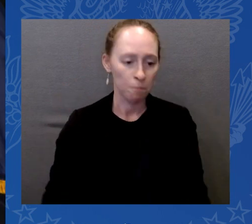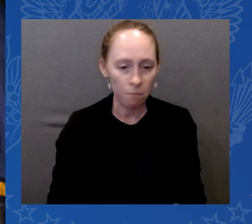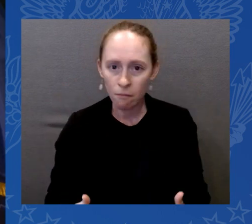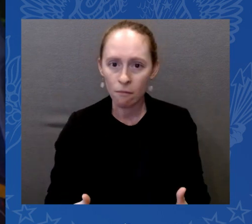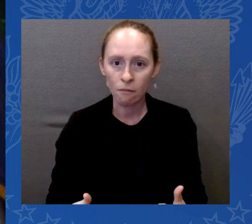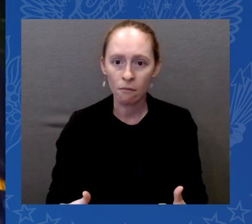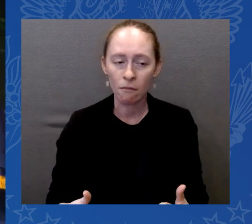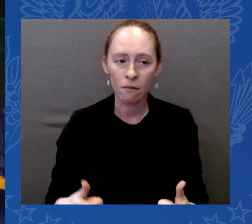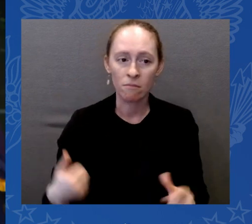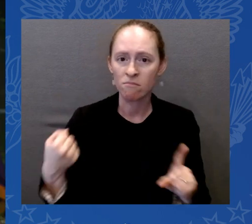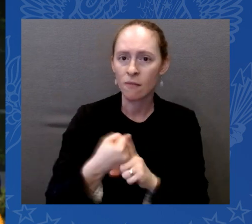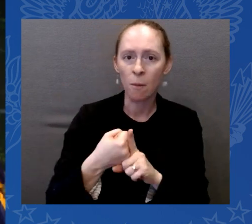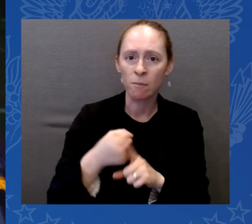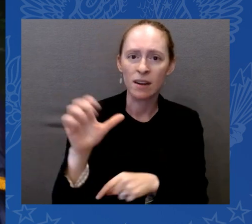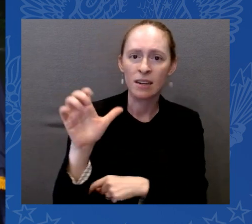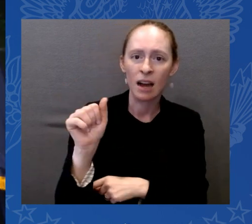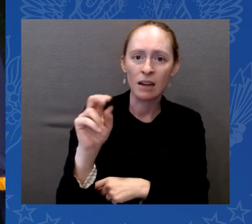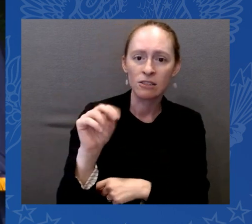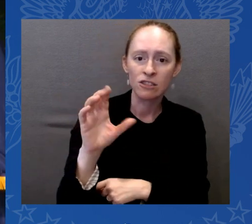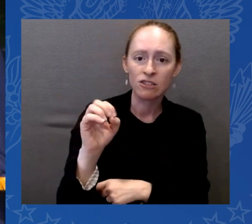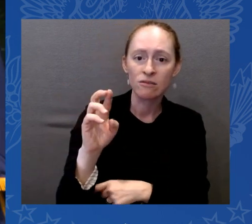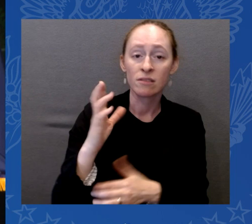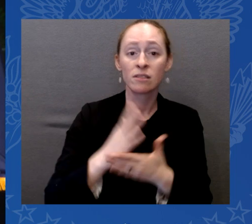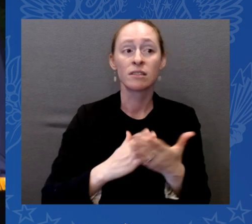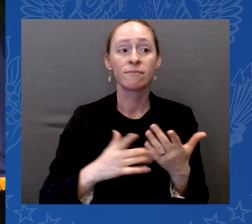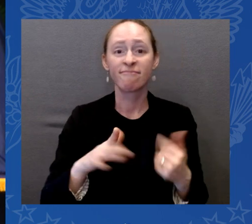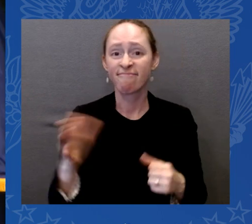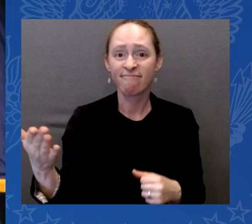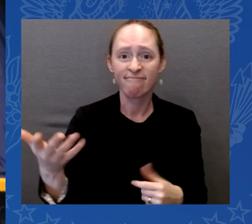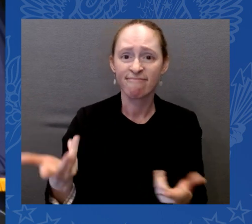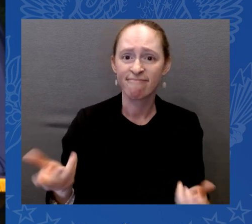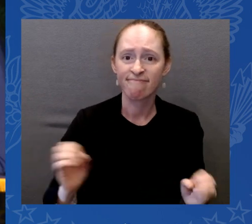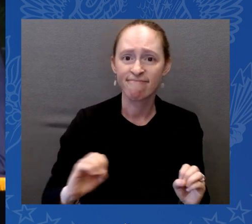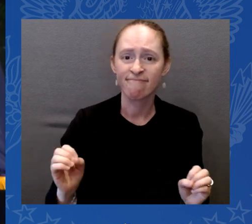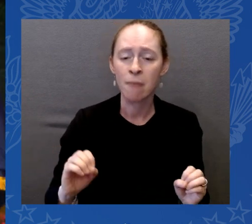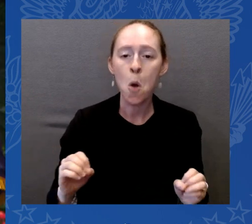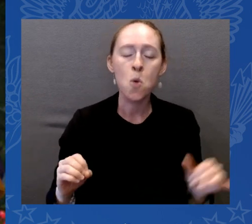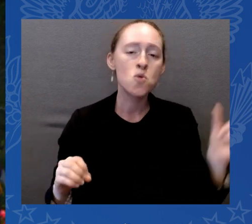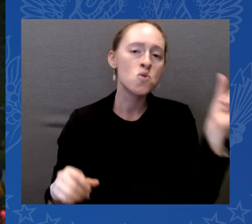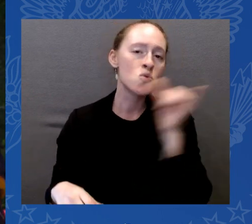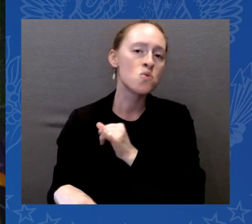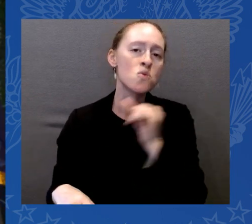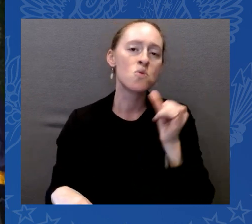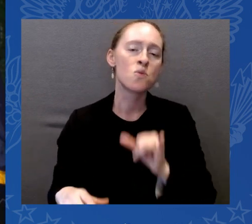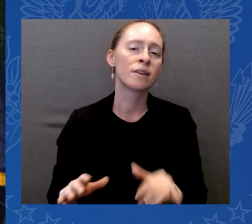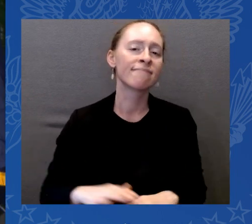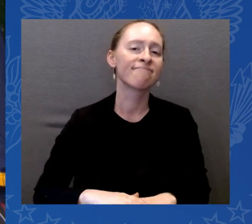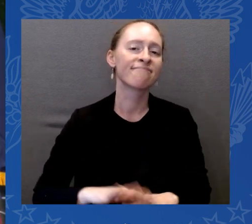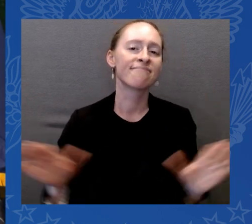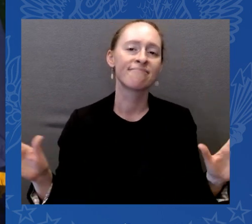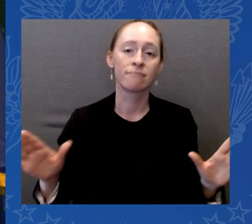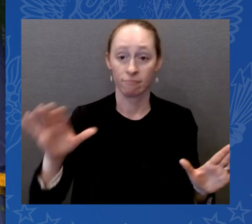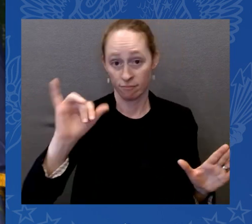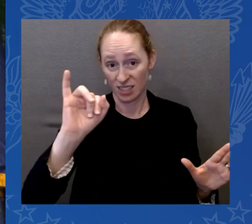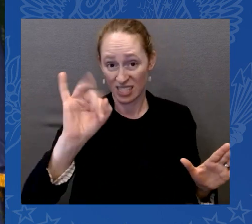I made one, and you all did too -- that whoever we send into harm's way, we give them all they need to do the job when they're there